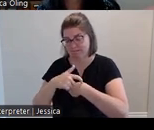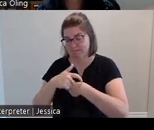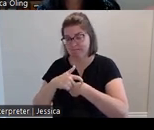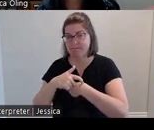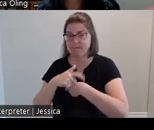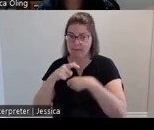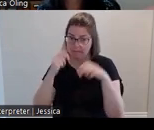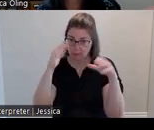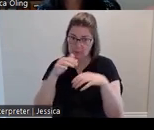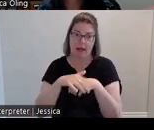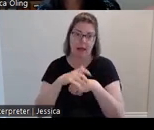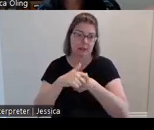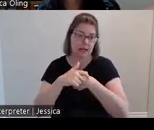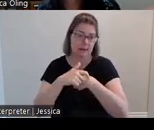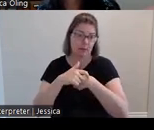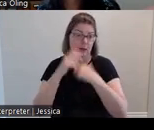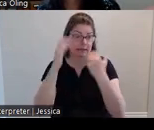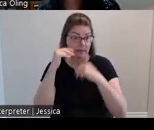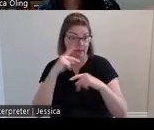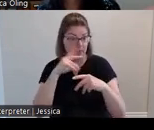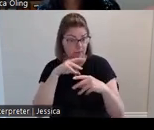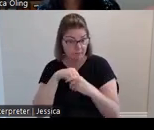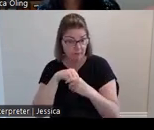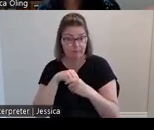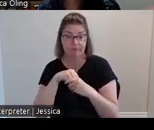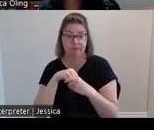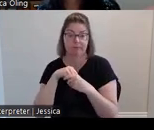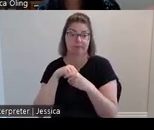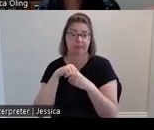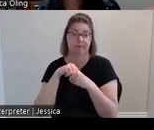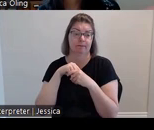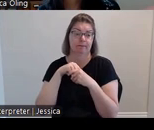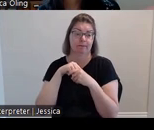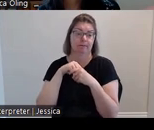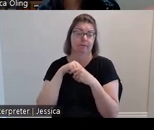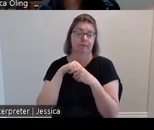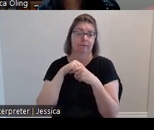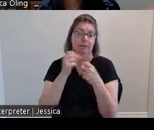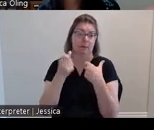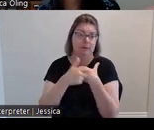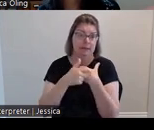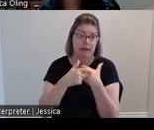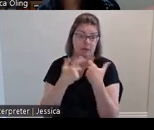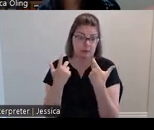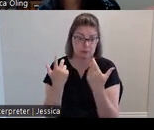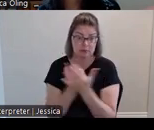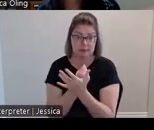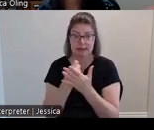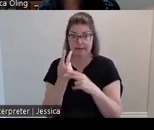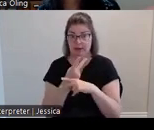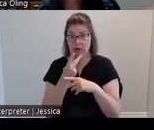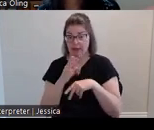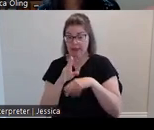How much time did we expect people to, to take to get this baseline of skills and understanding.